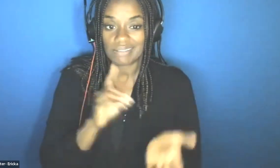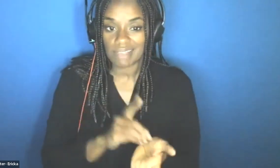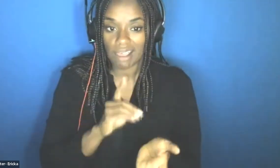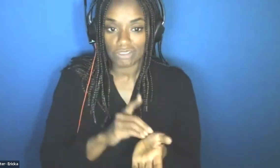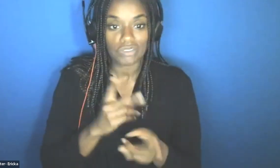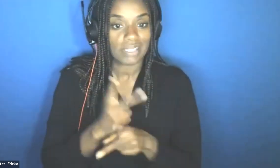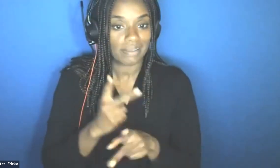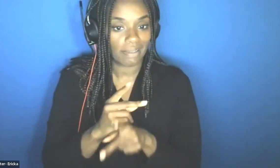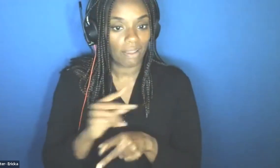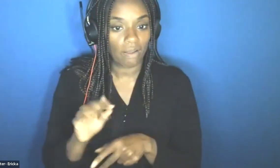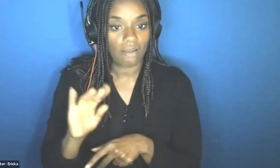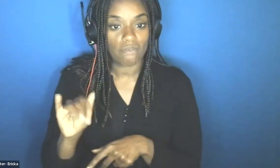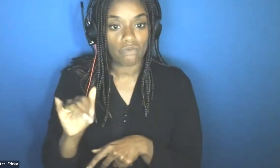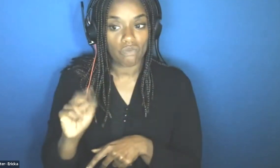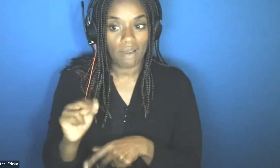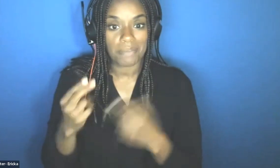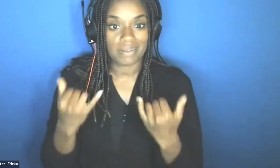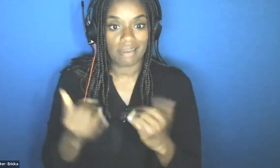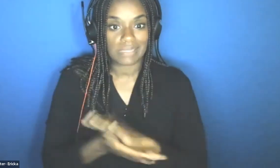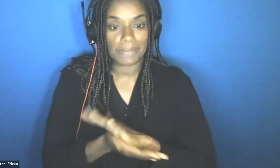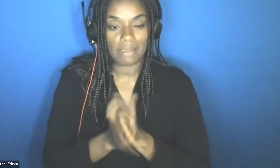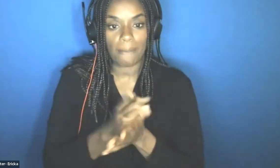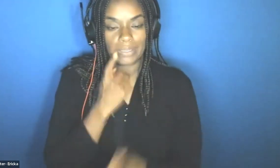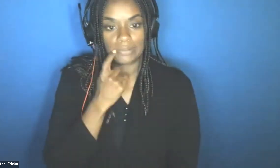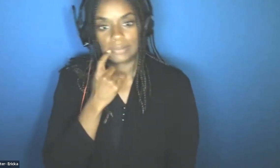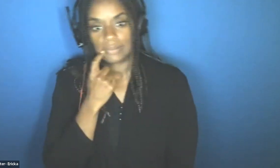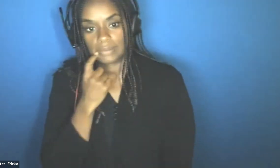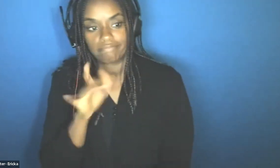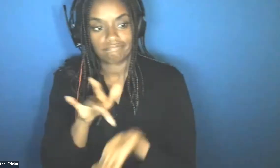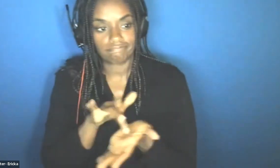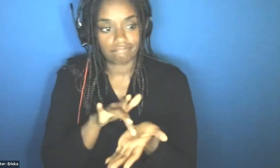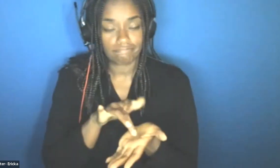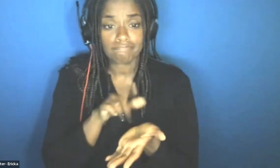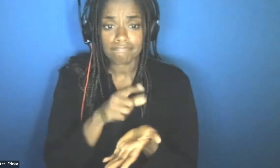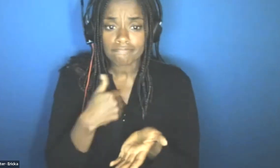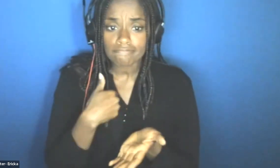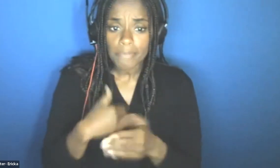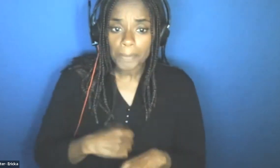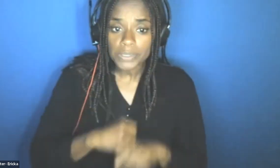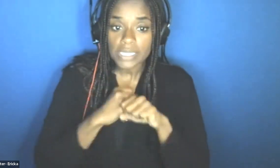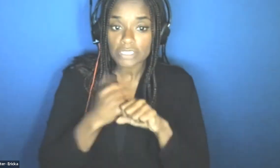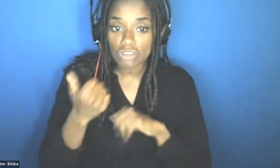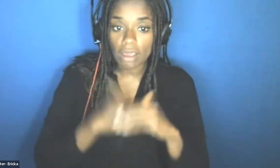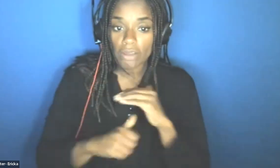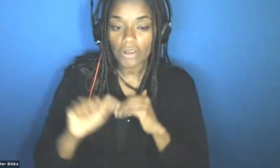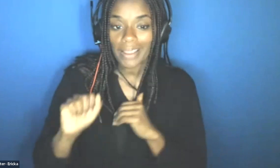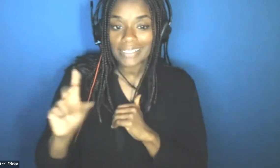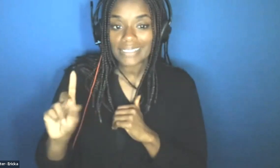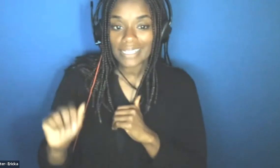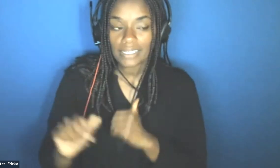So here Juan is taking Percocet for chronic pain.